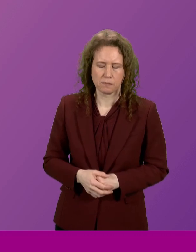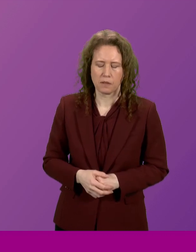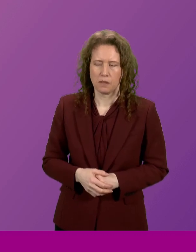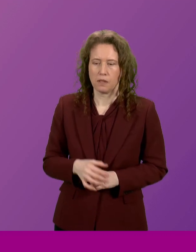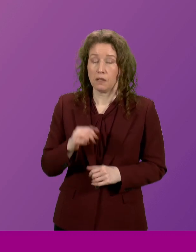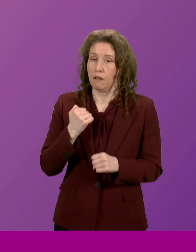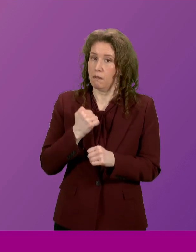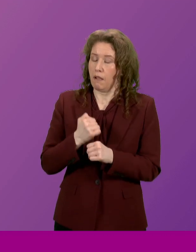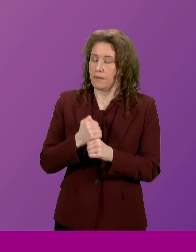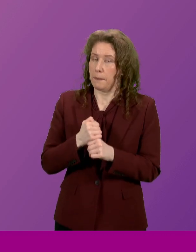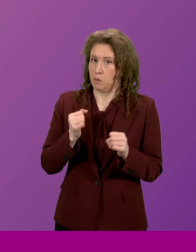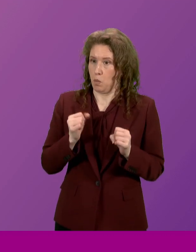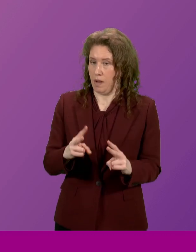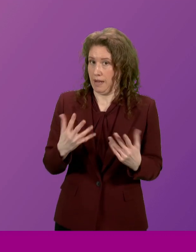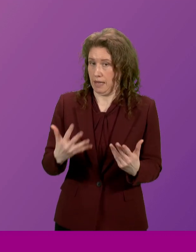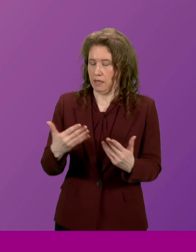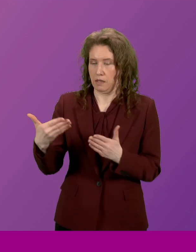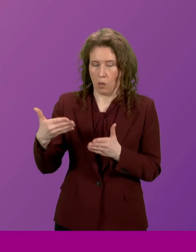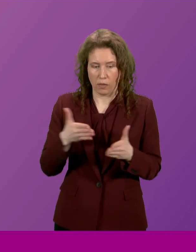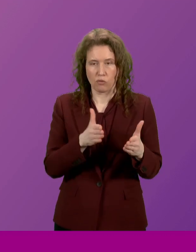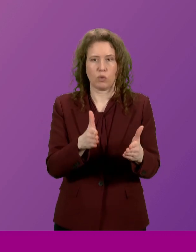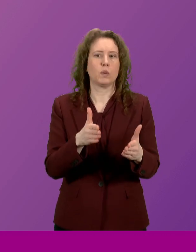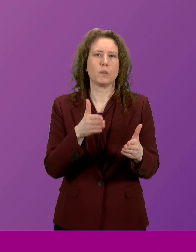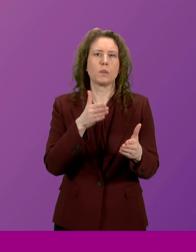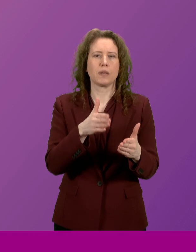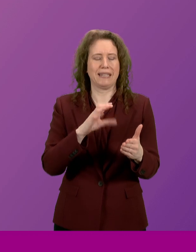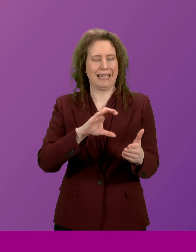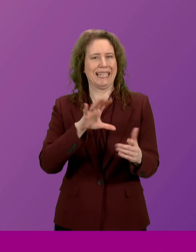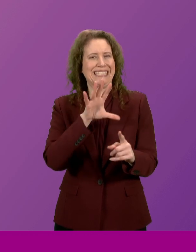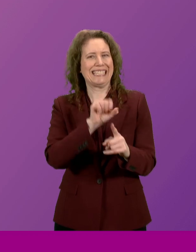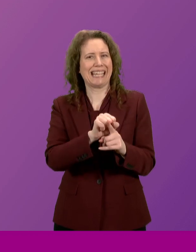The Government’s approach is directed through the detect cancer early programme—in which